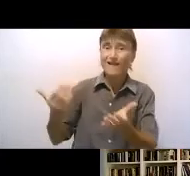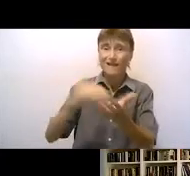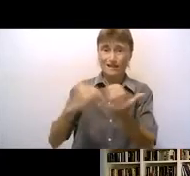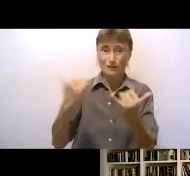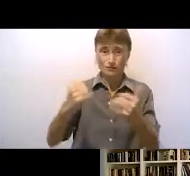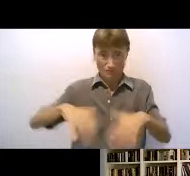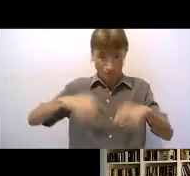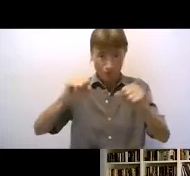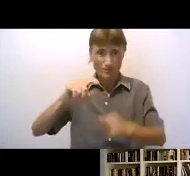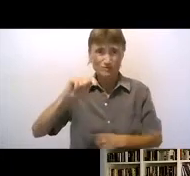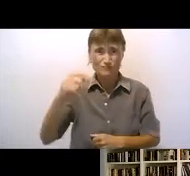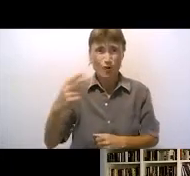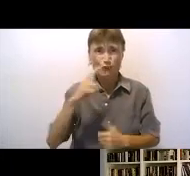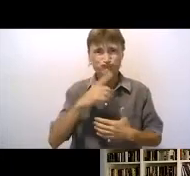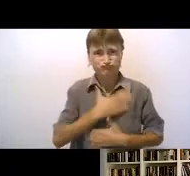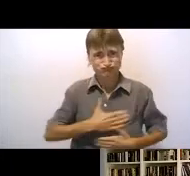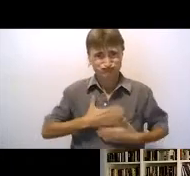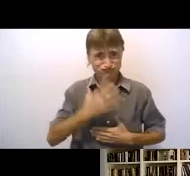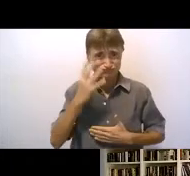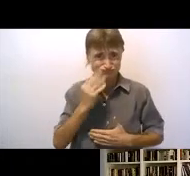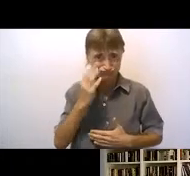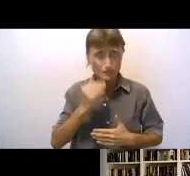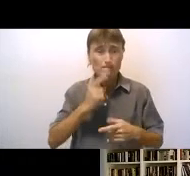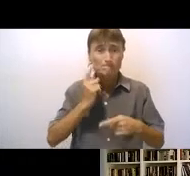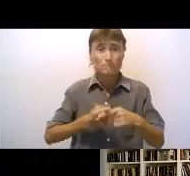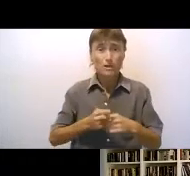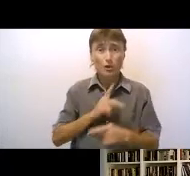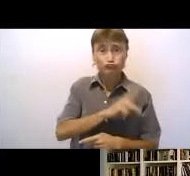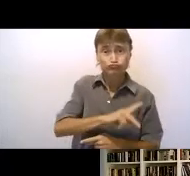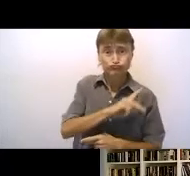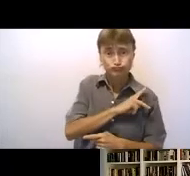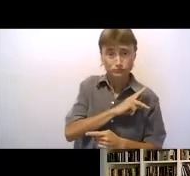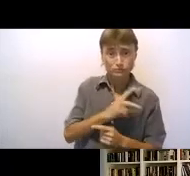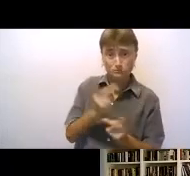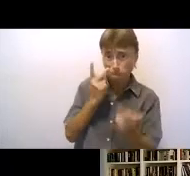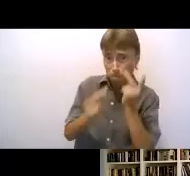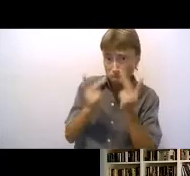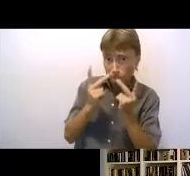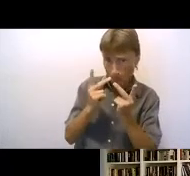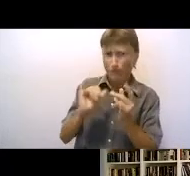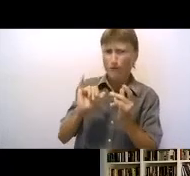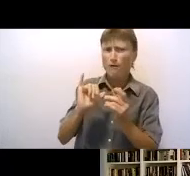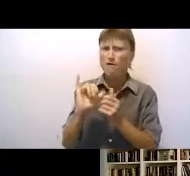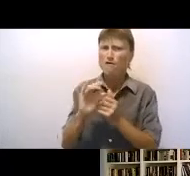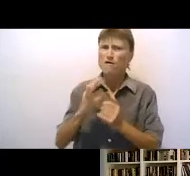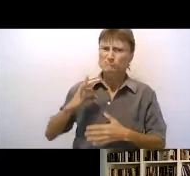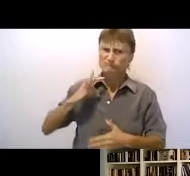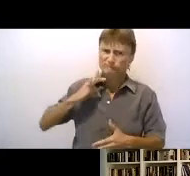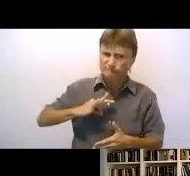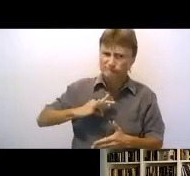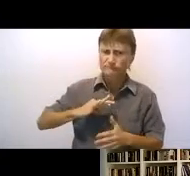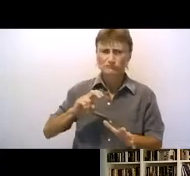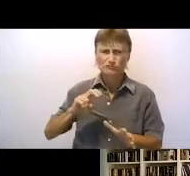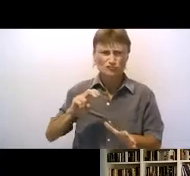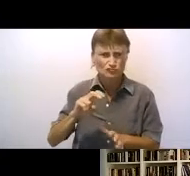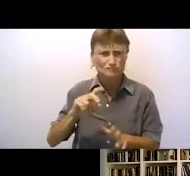journey for me personally, and it's been really wonderful to see so many of you with us from